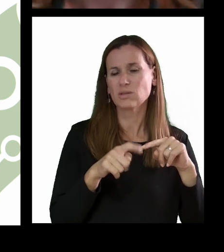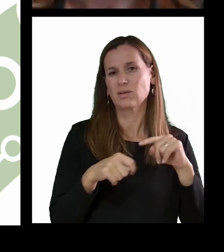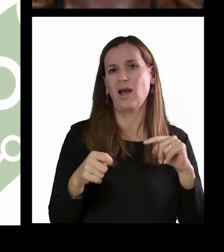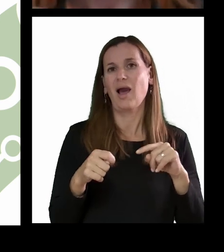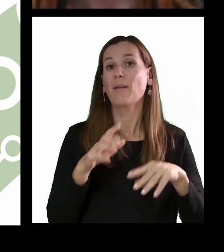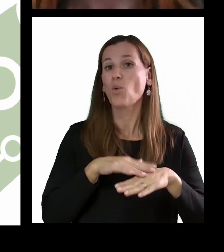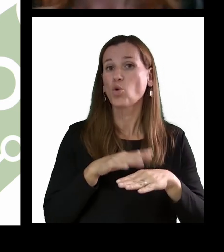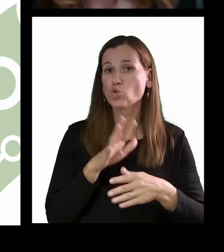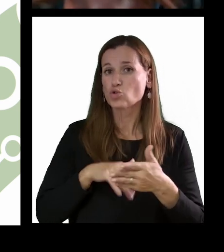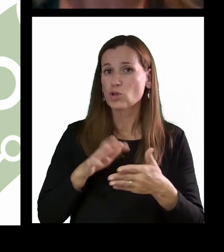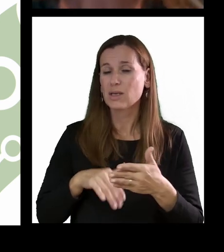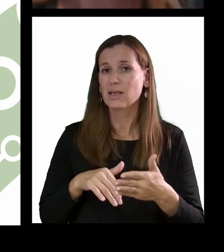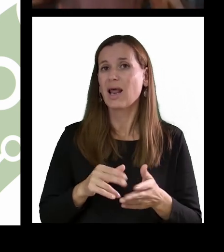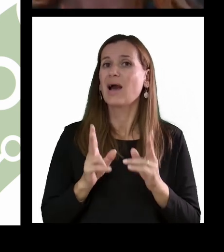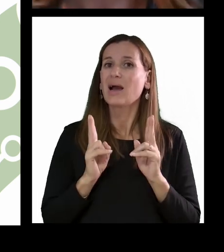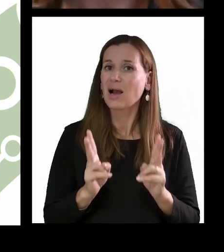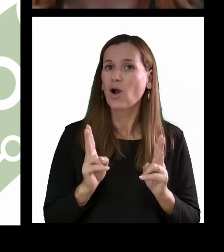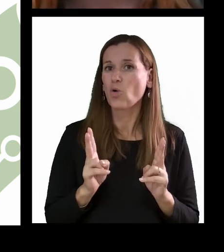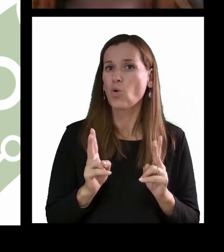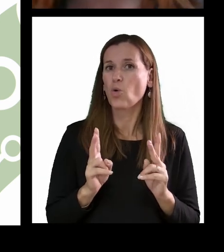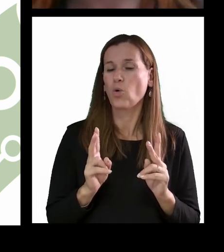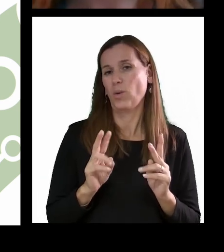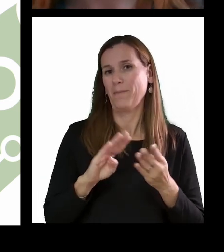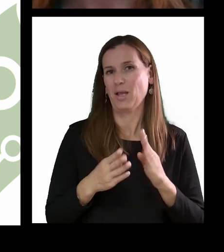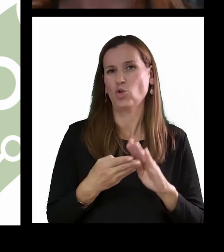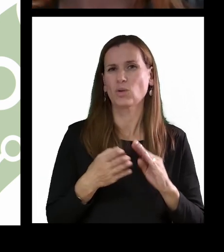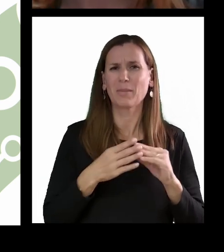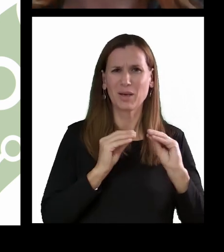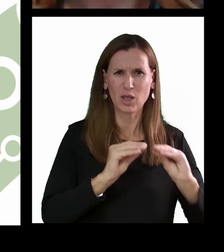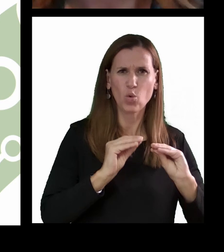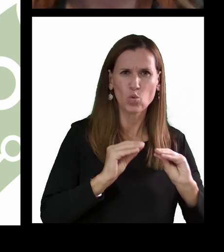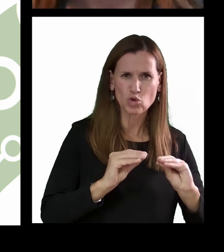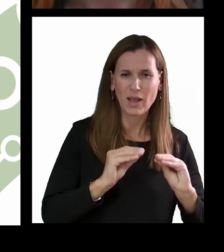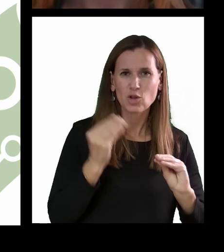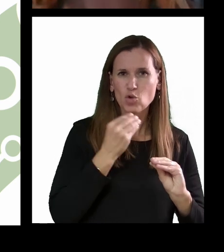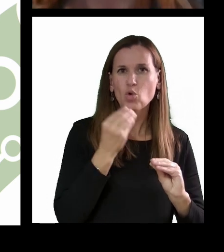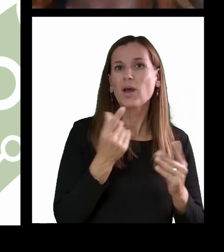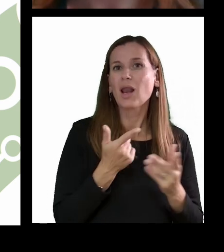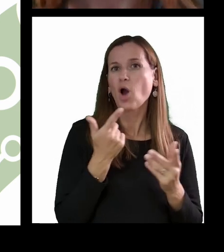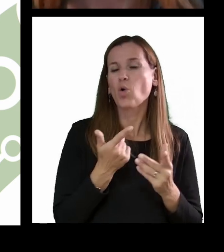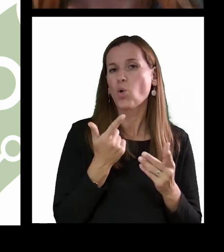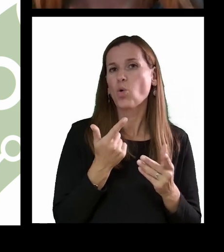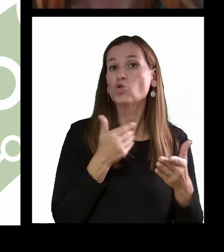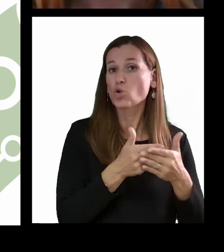on how in your teaching methods you can be ecological and accessible in many points of view.